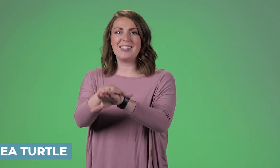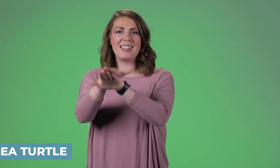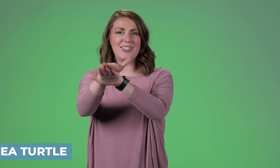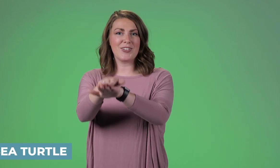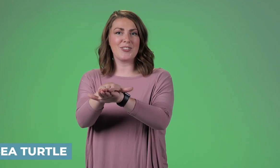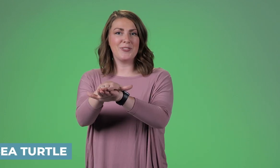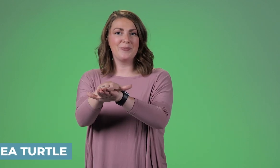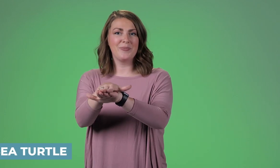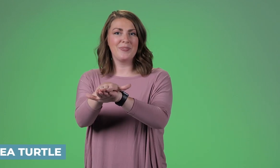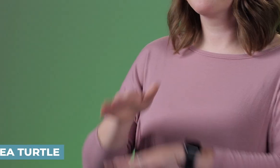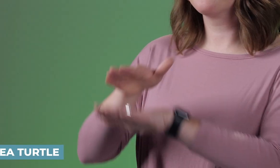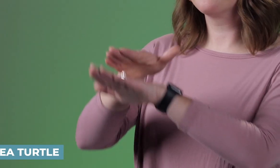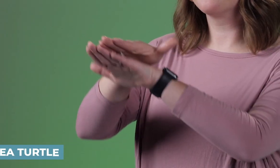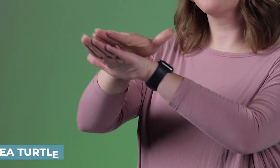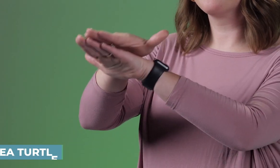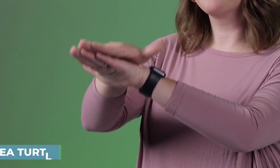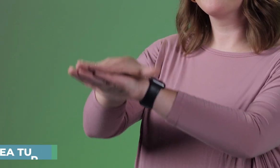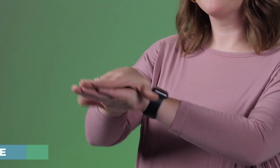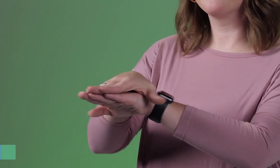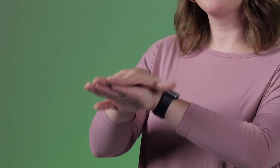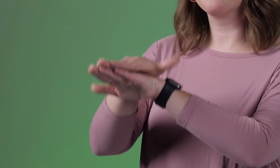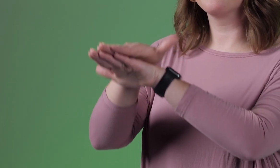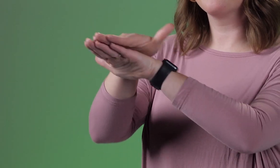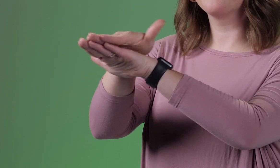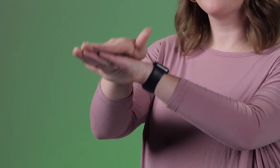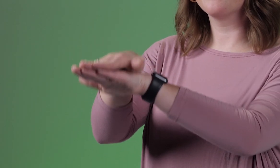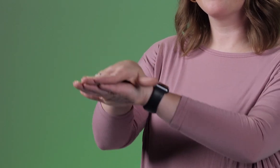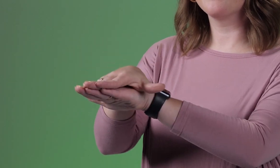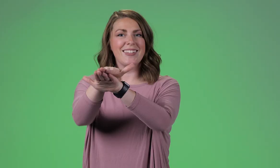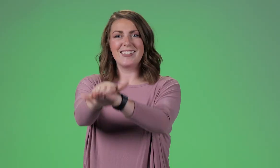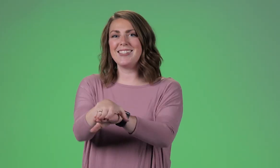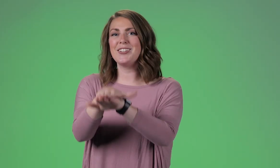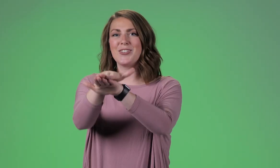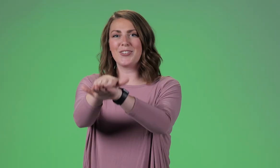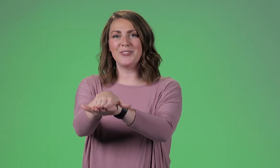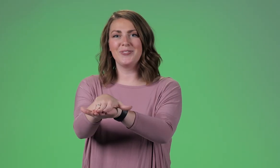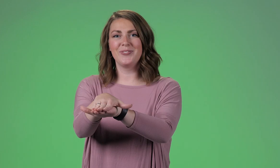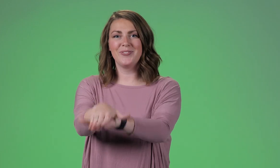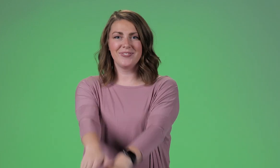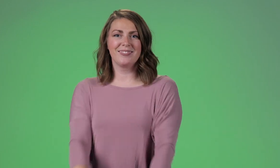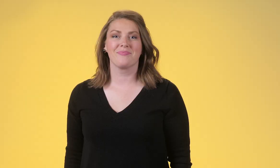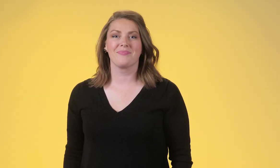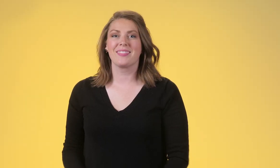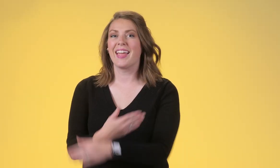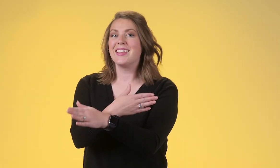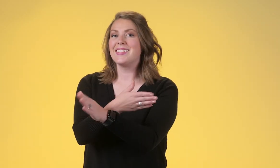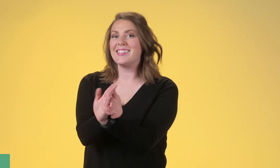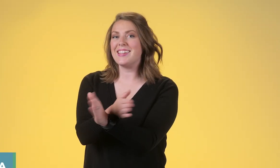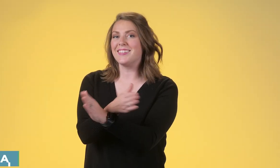sea turtle', it just looks like a sea turtle swimming 'sea turtle'. 'Seal,